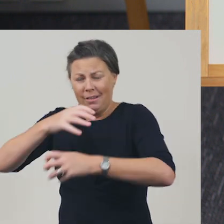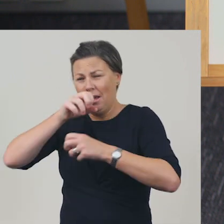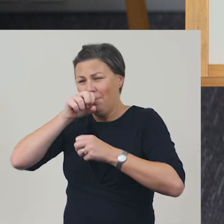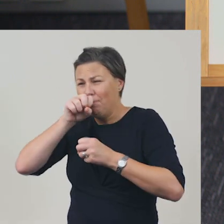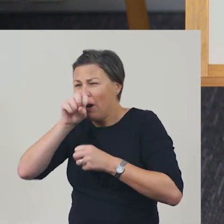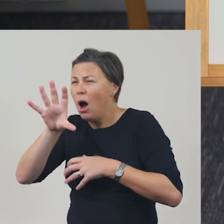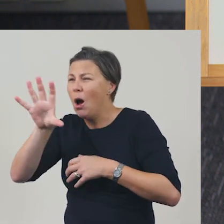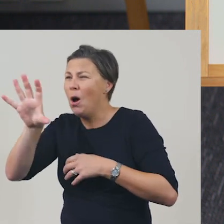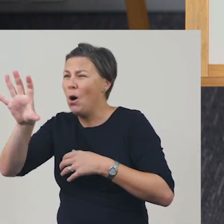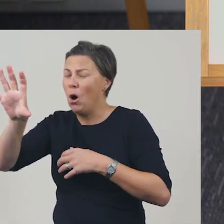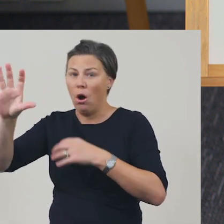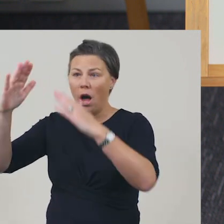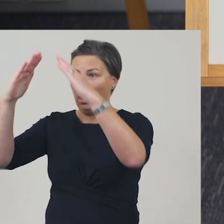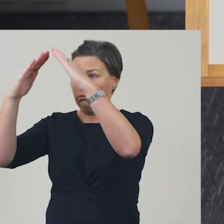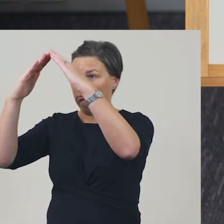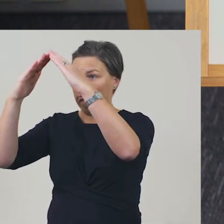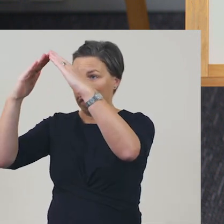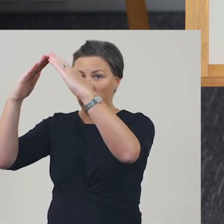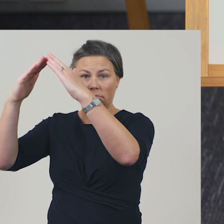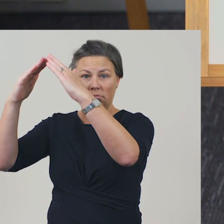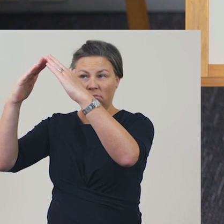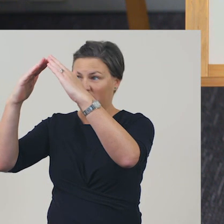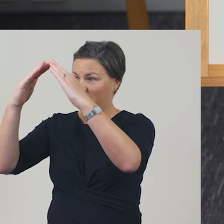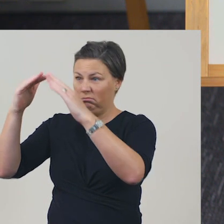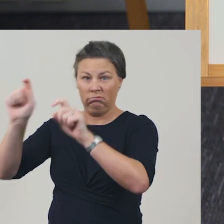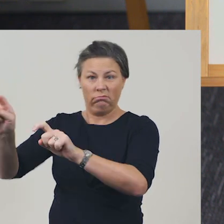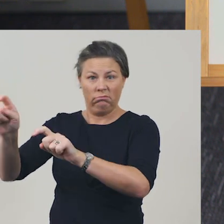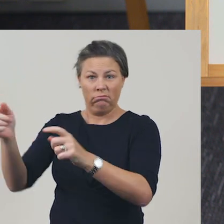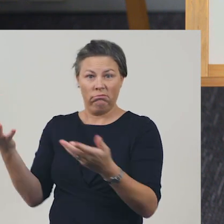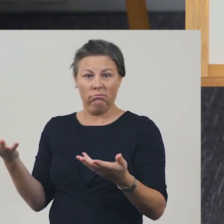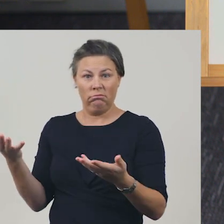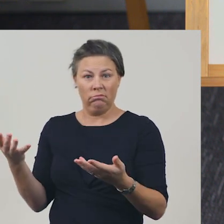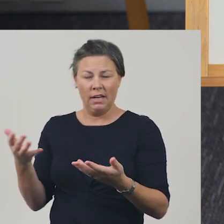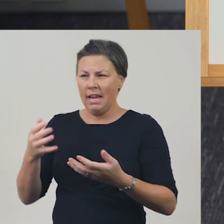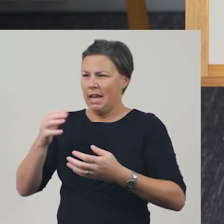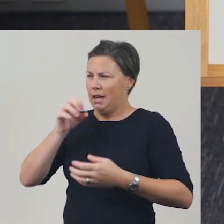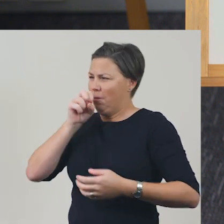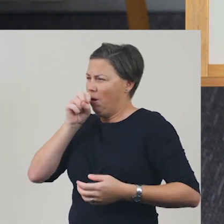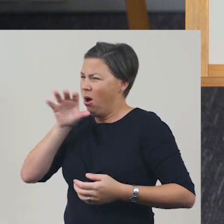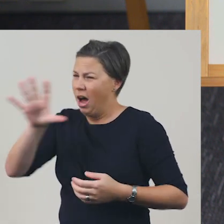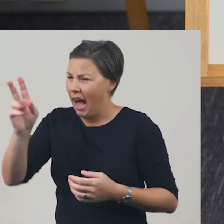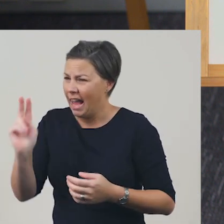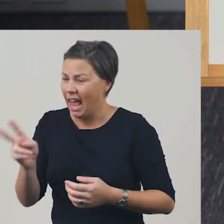but the house of bricks stood strong. The wolf blew so hard that he fainted.